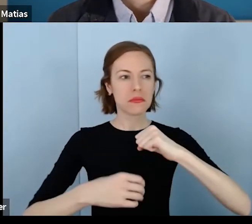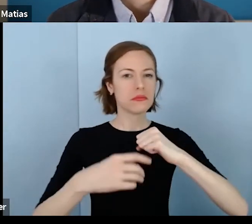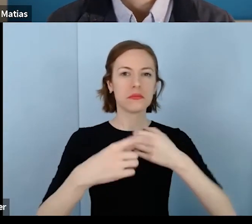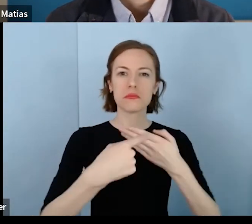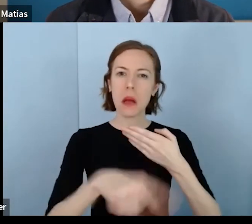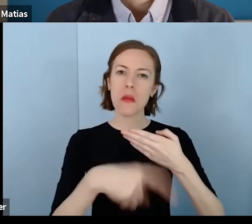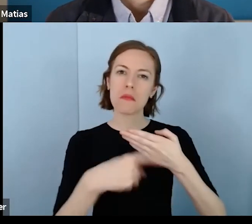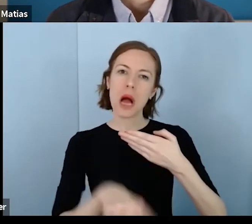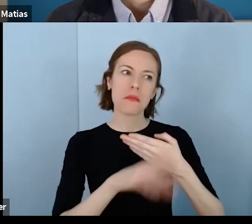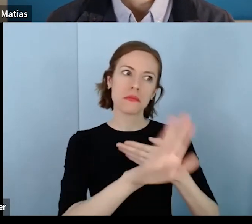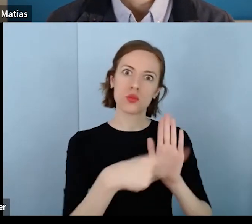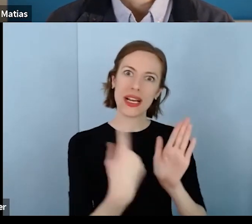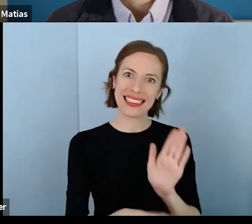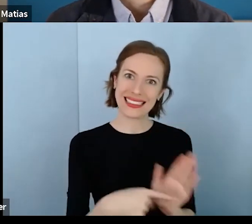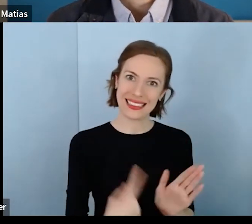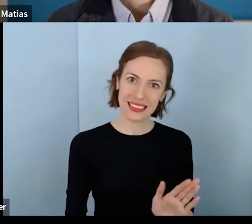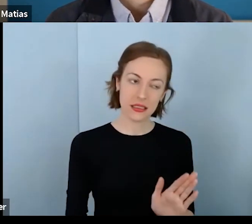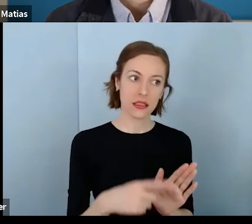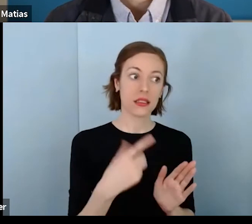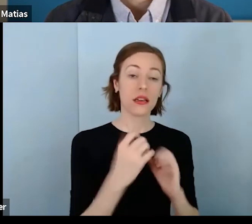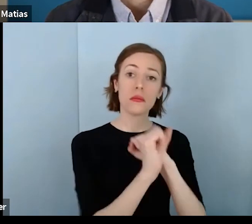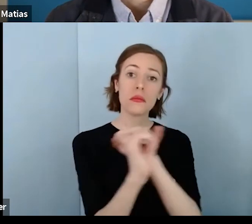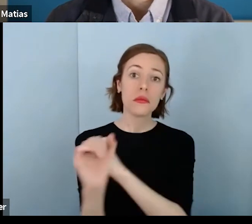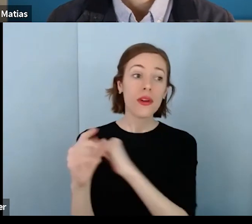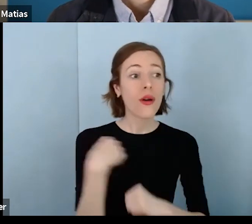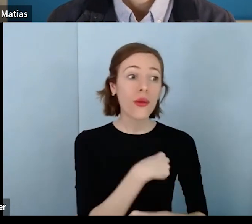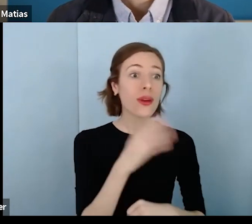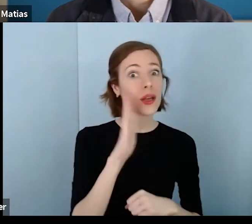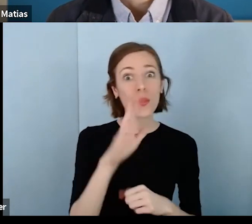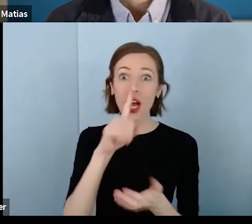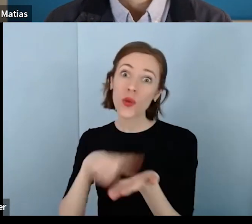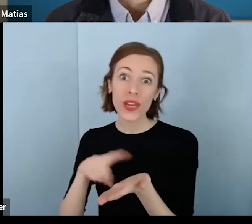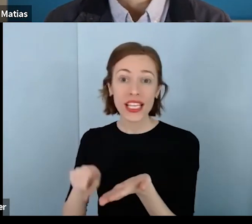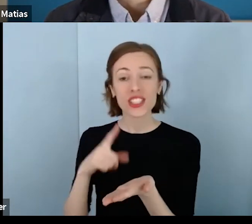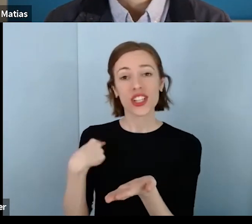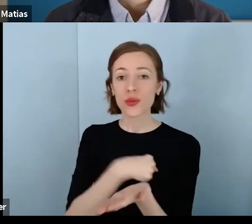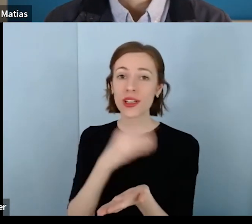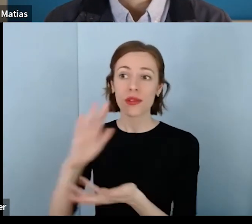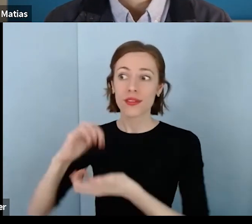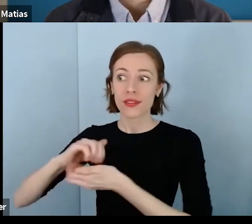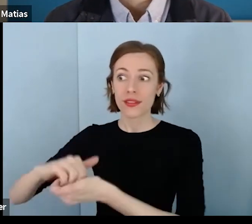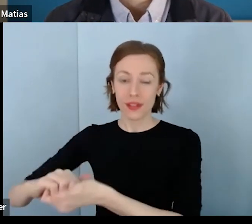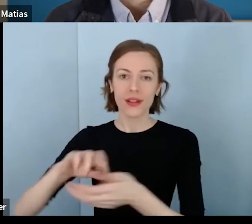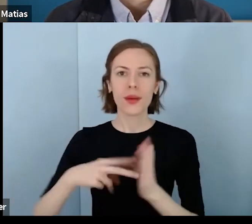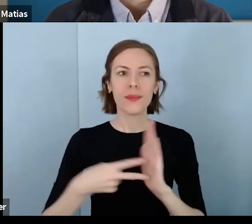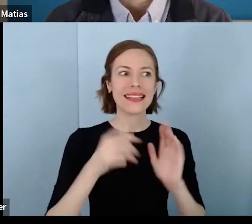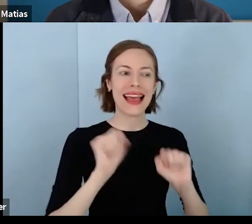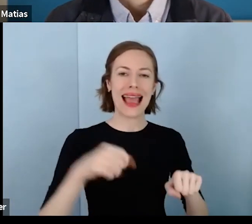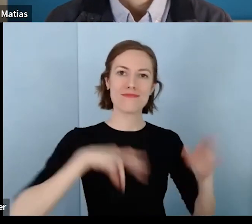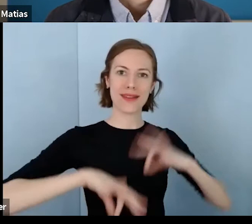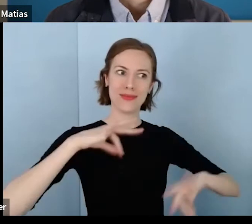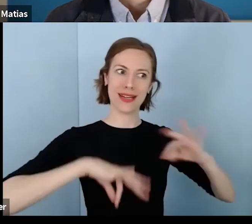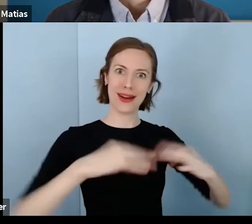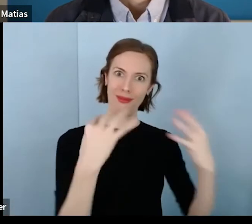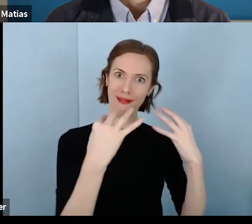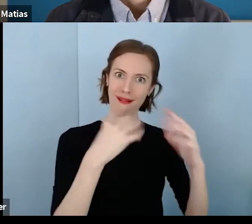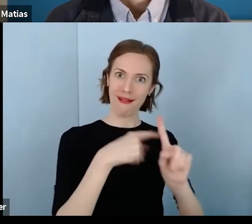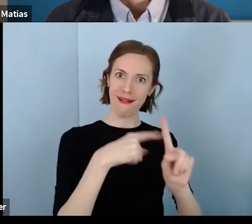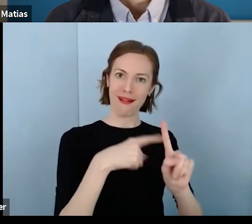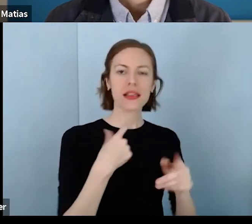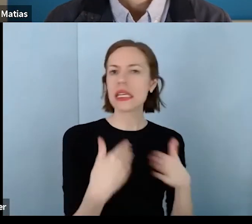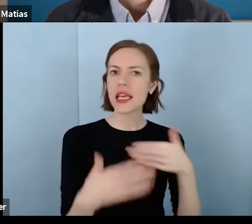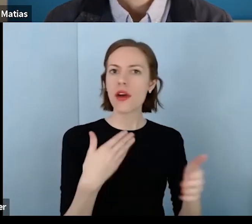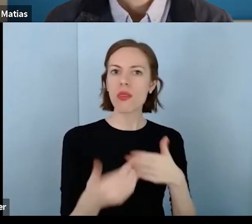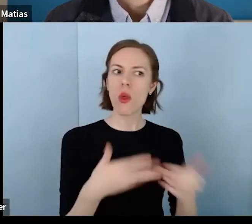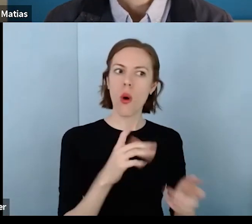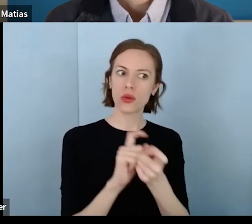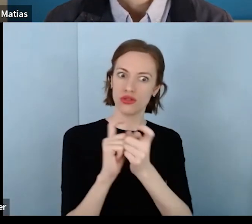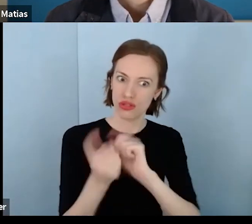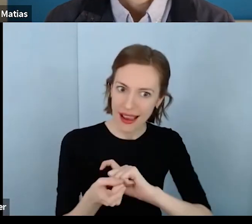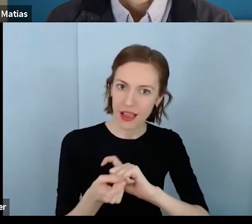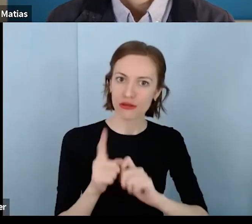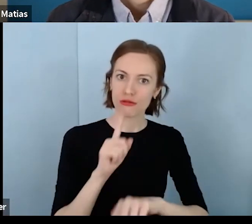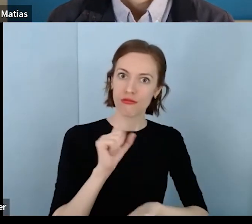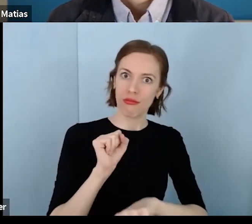And it allows them to gain reputational benefits without any substantial change. And so while I